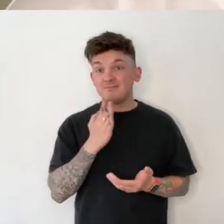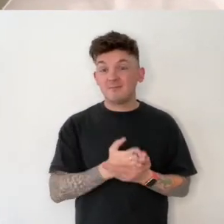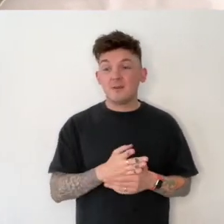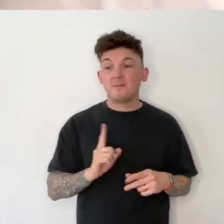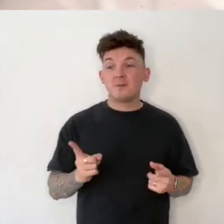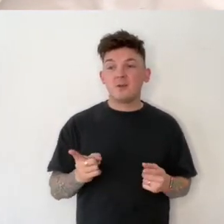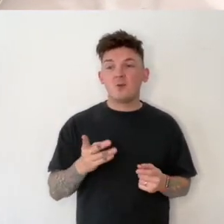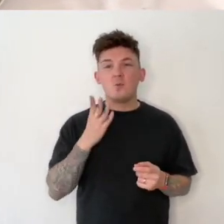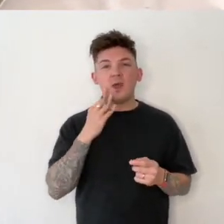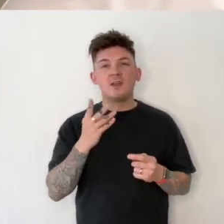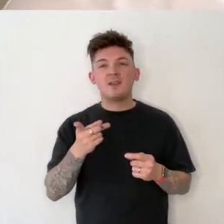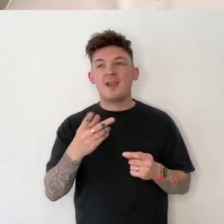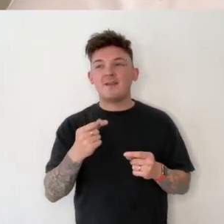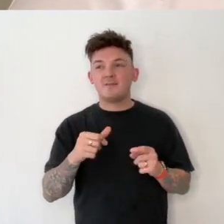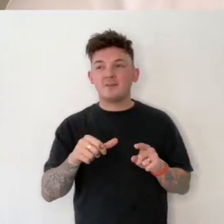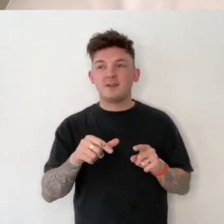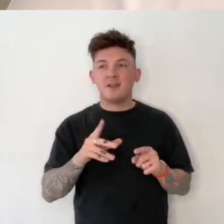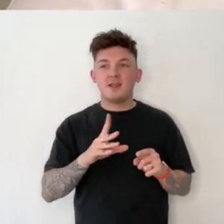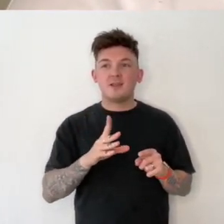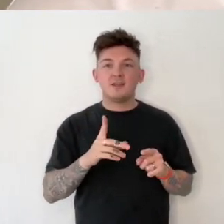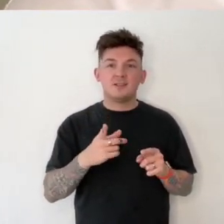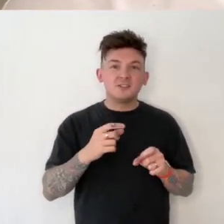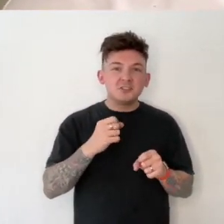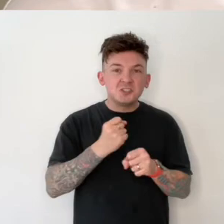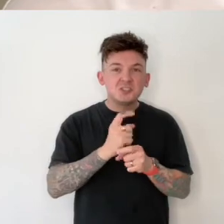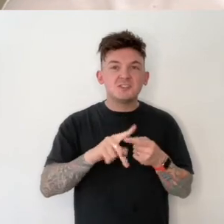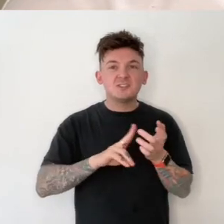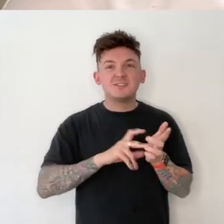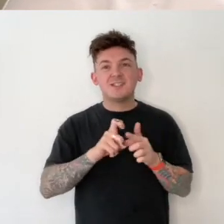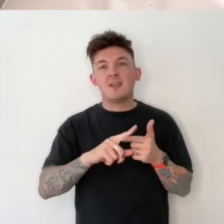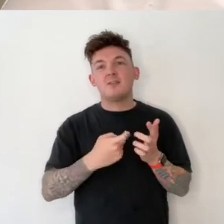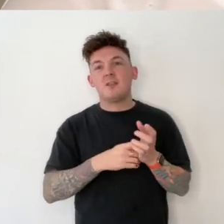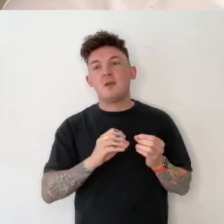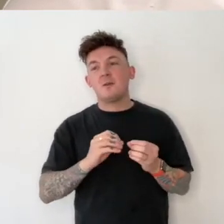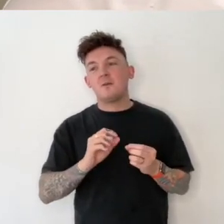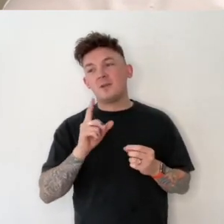in a mixture of gender that's when it gets a bit peculiar for some people. but fortunately